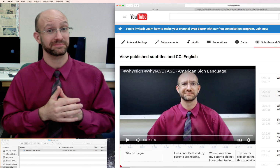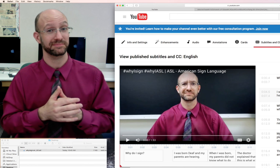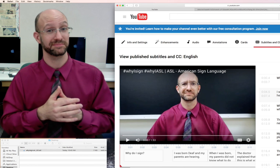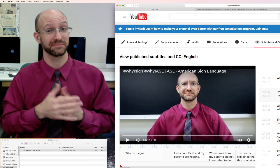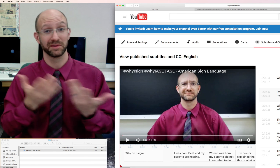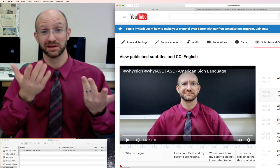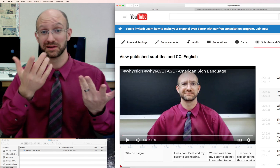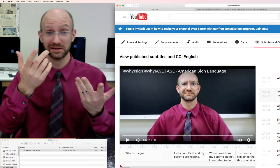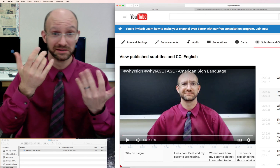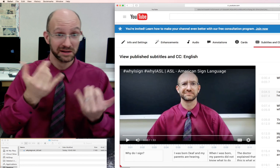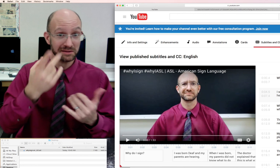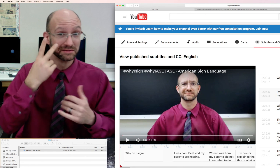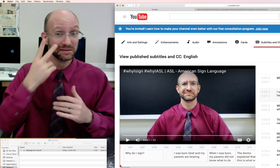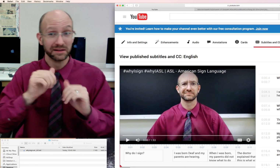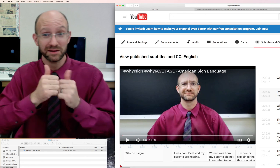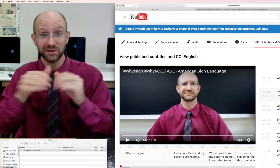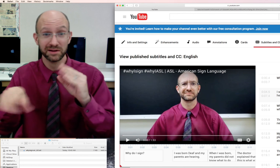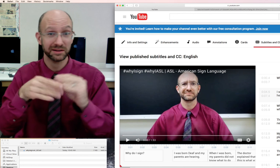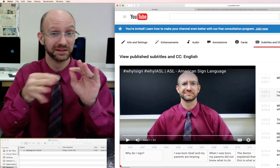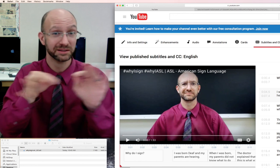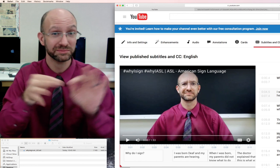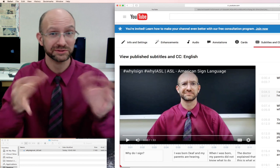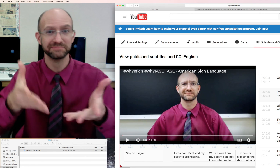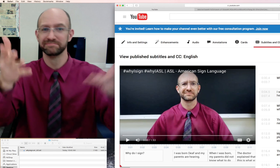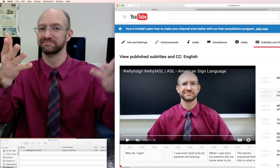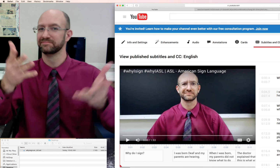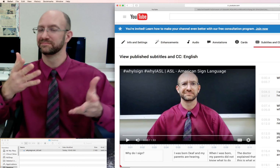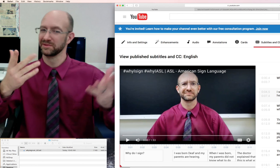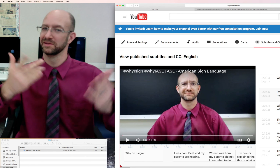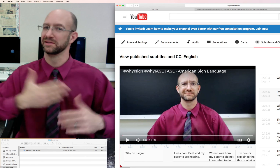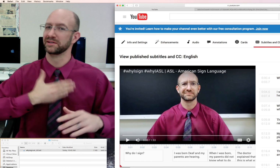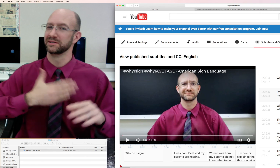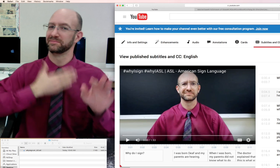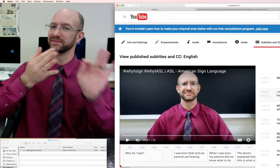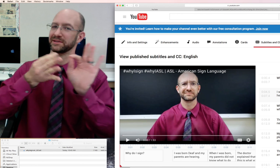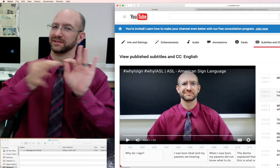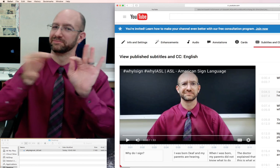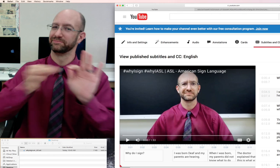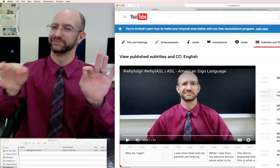Now that you have seen how to add captions, happy captioning!